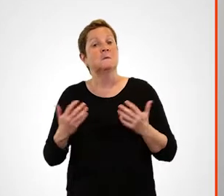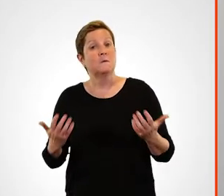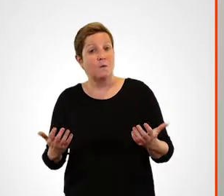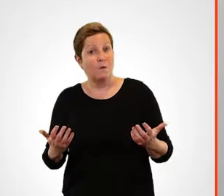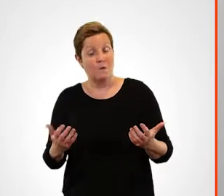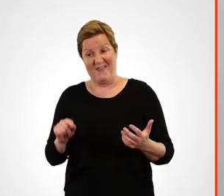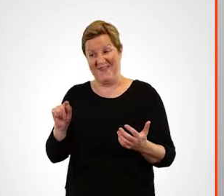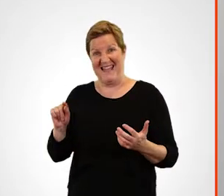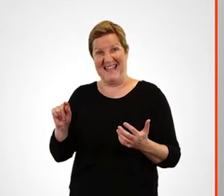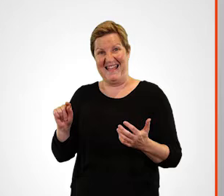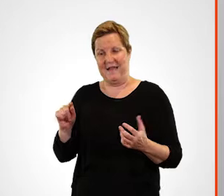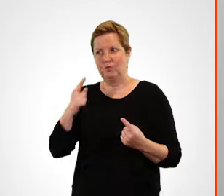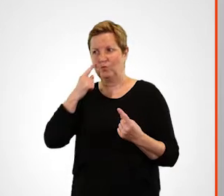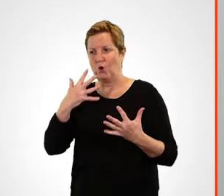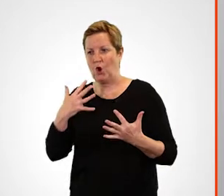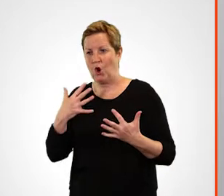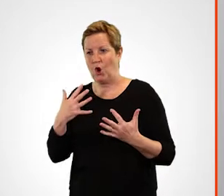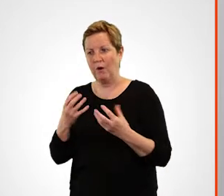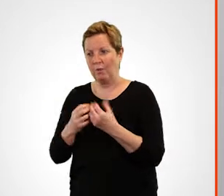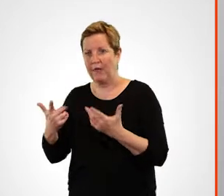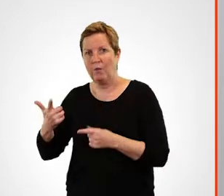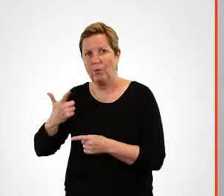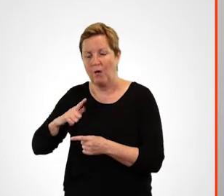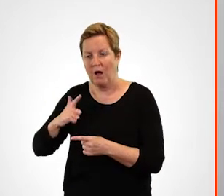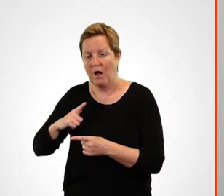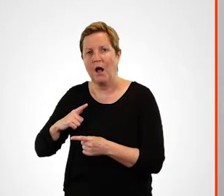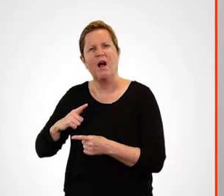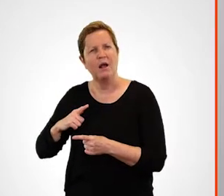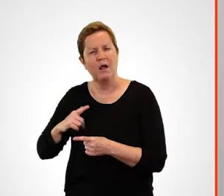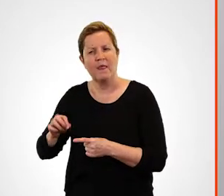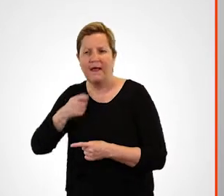So that's a signal that there's less information,